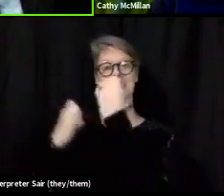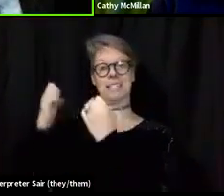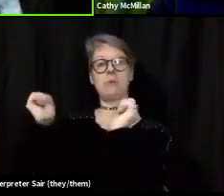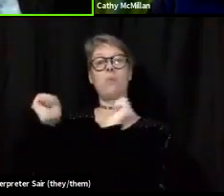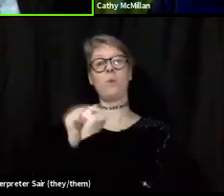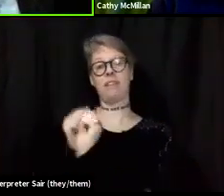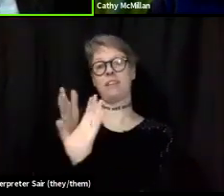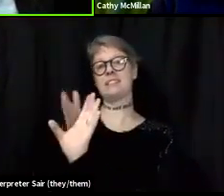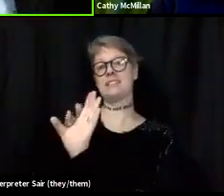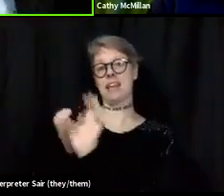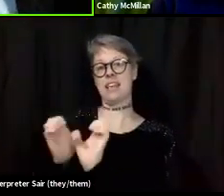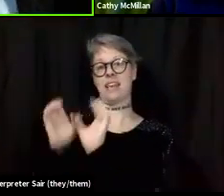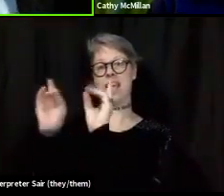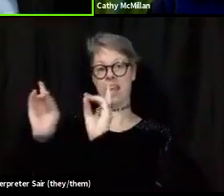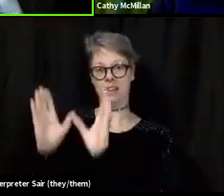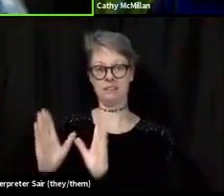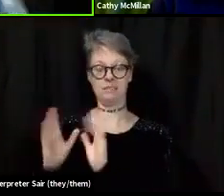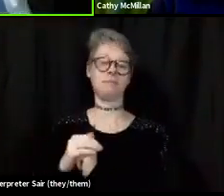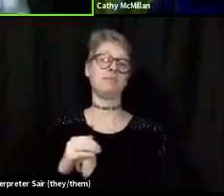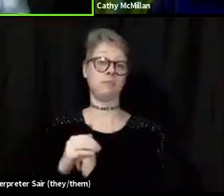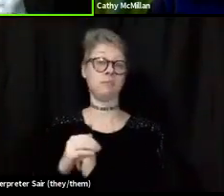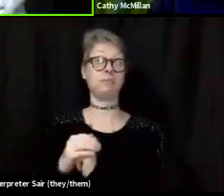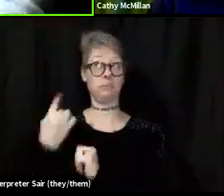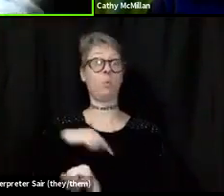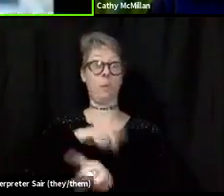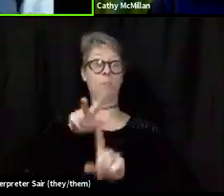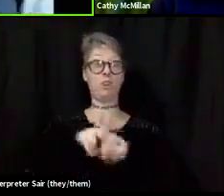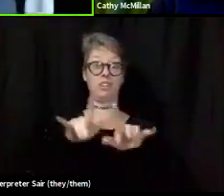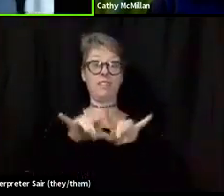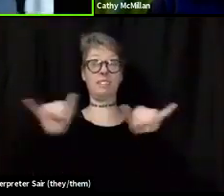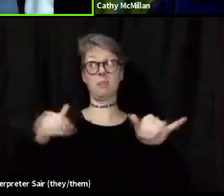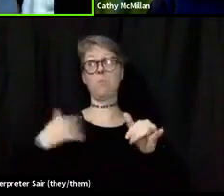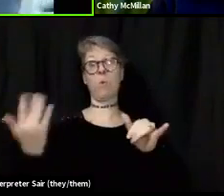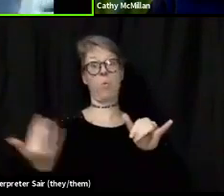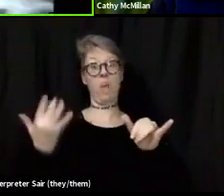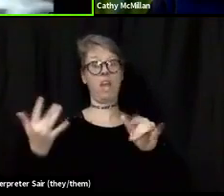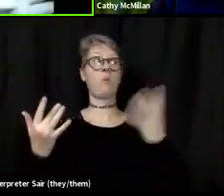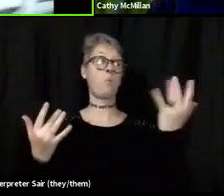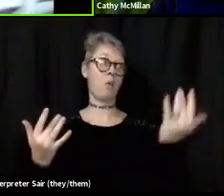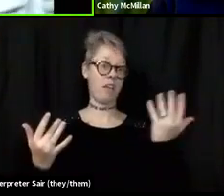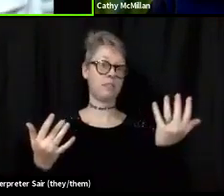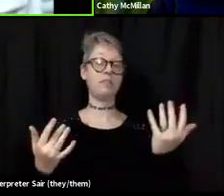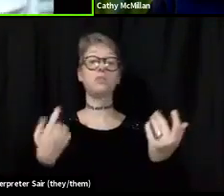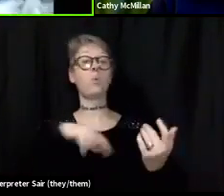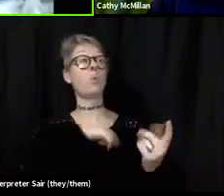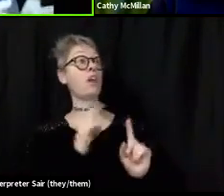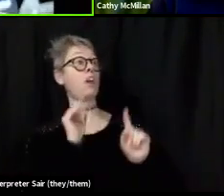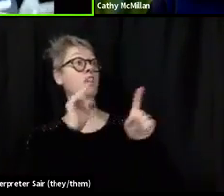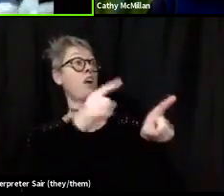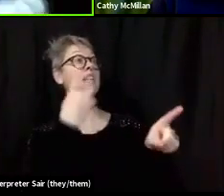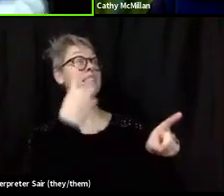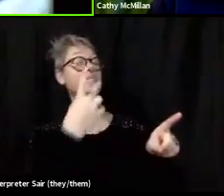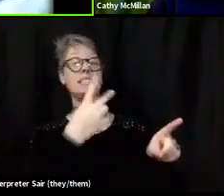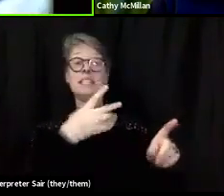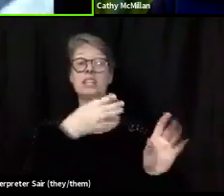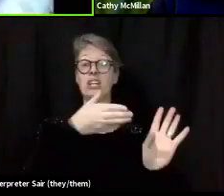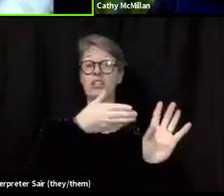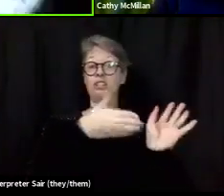also now a long wait list. At the time when we had At the time when we had done ours. We At the time when we had done ours. We went to the well yeah I'm pretty sure he has